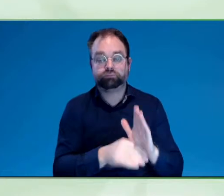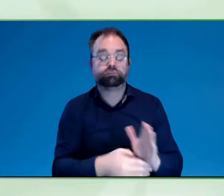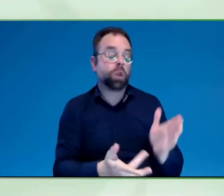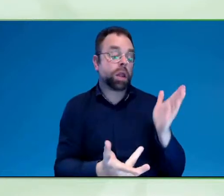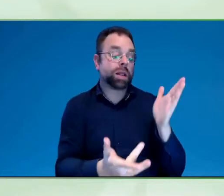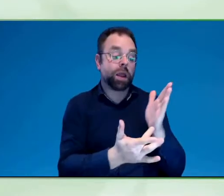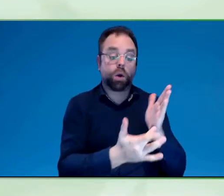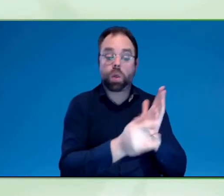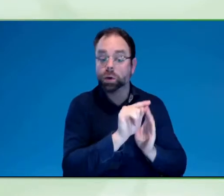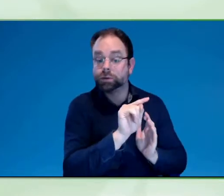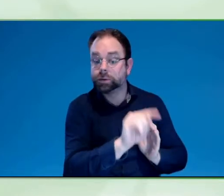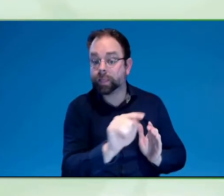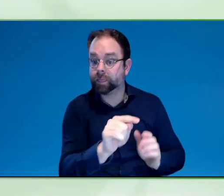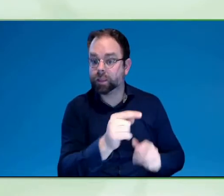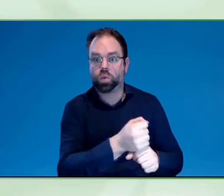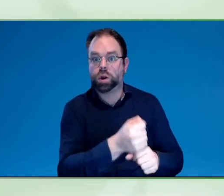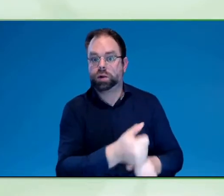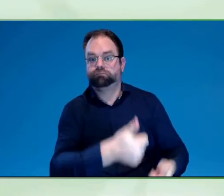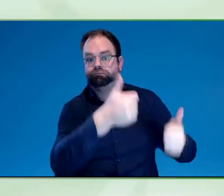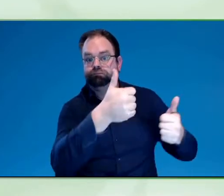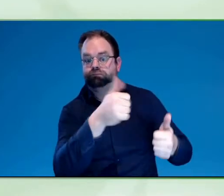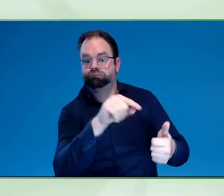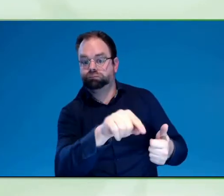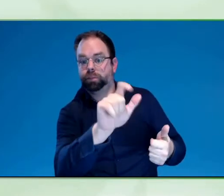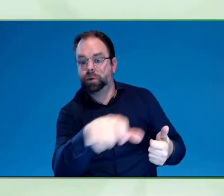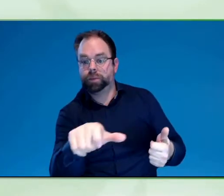And I think that is really one of the most important things about inclusivity, right?